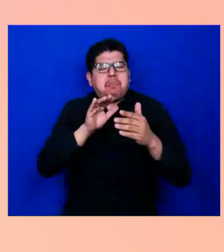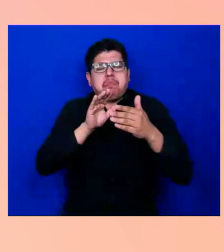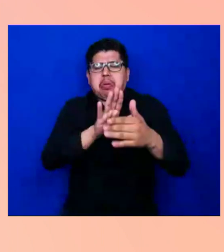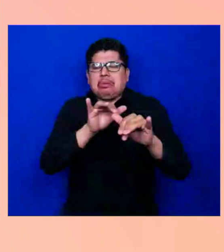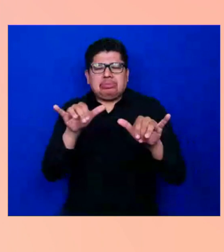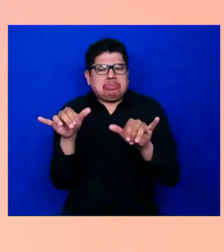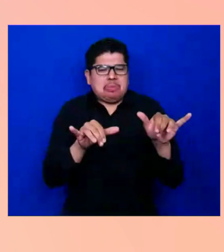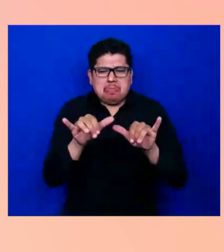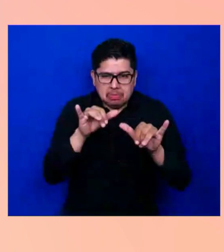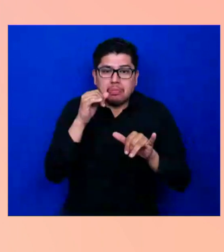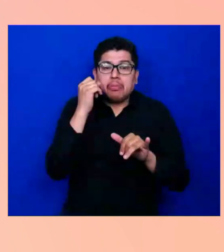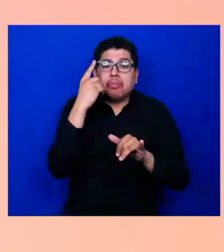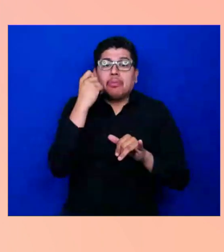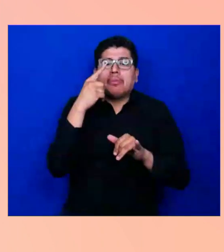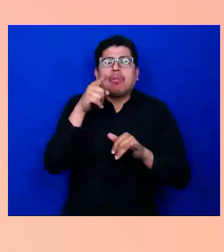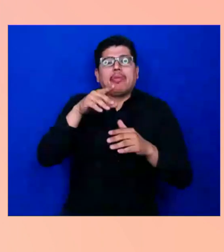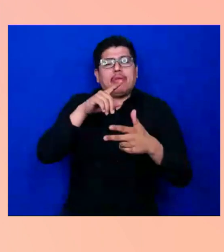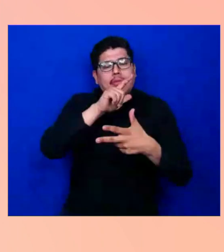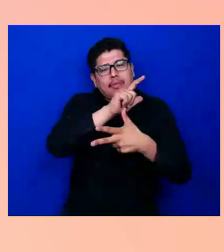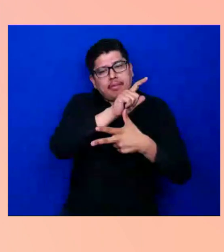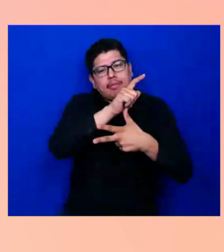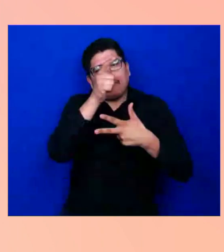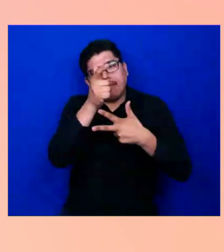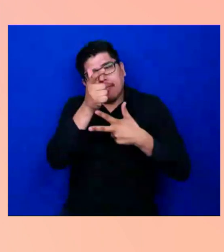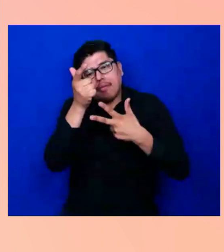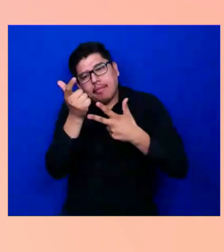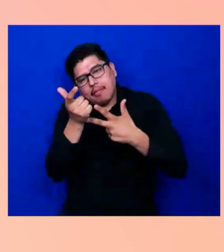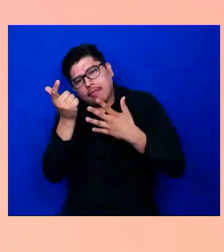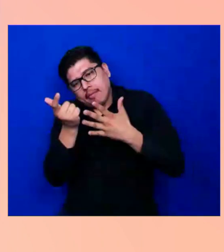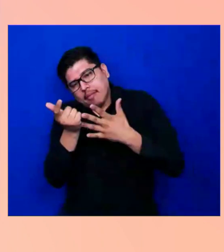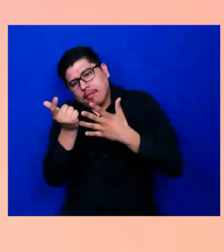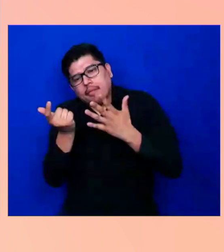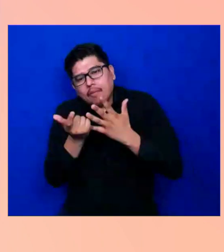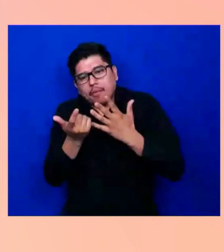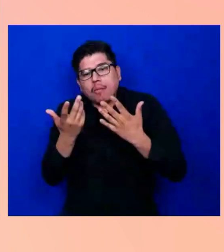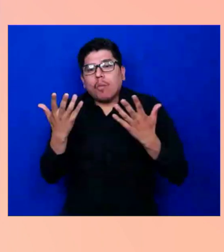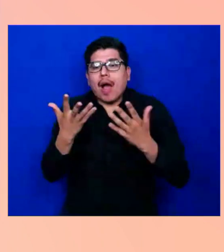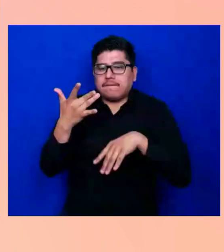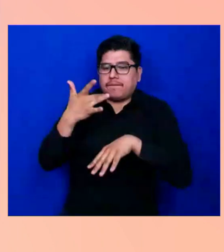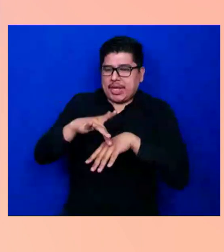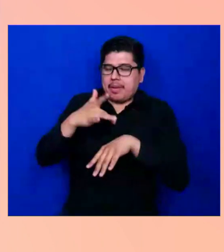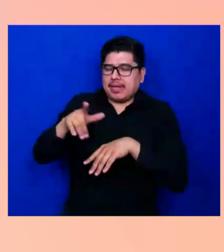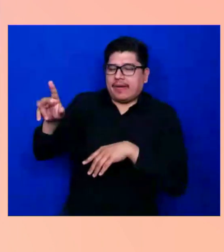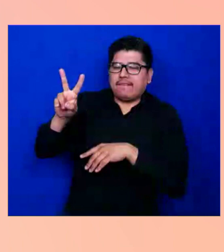using what's available in Visual Studio. I really like this new tooling,